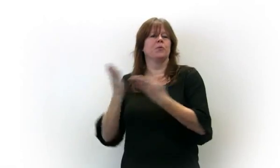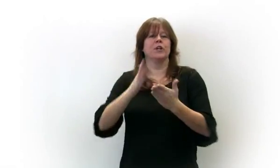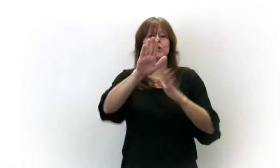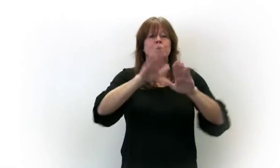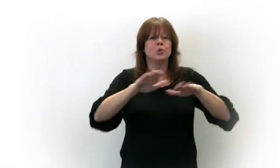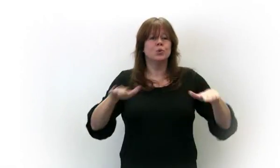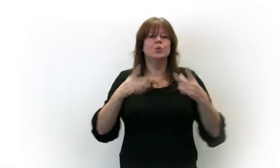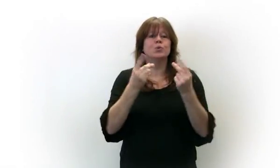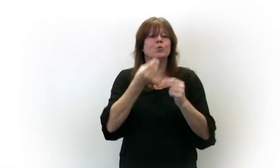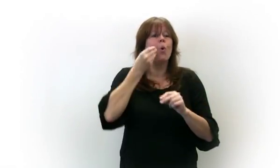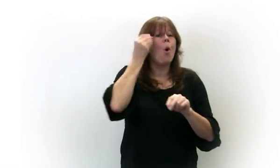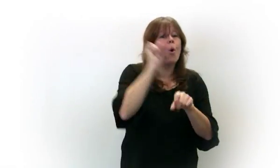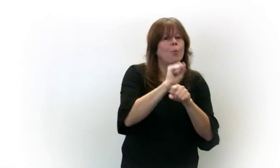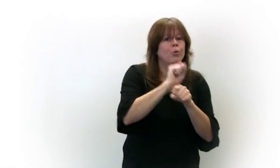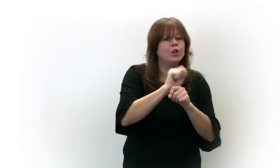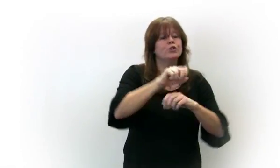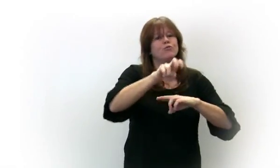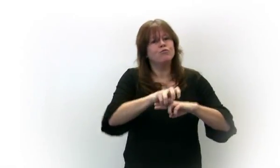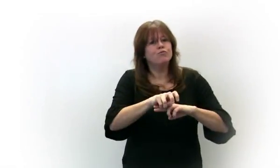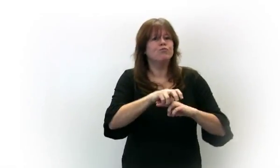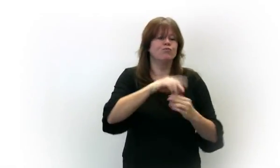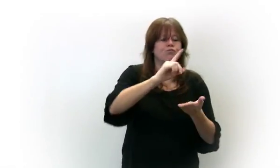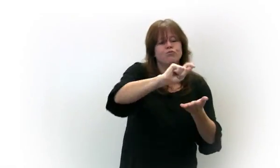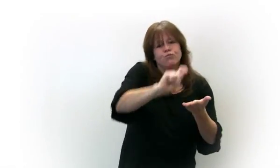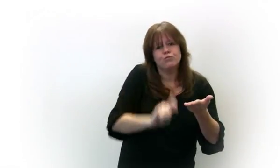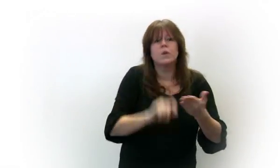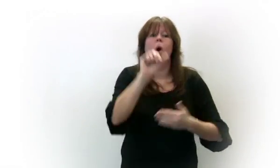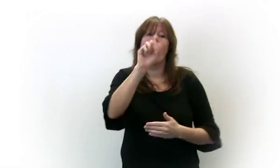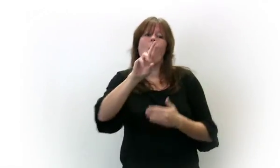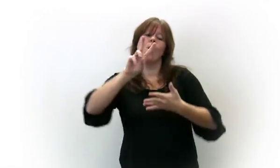Children can use those tables to do their